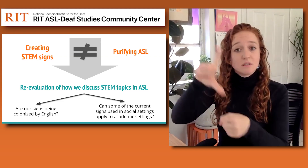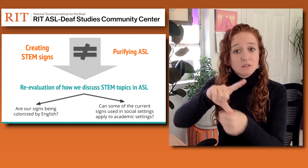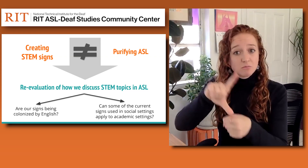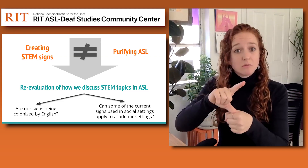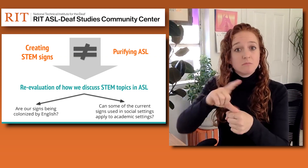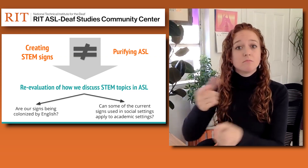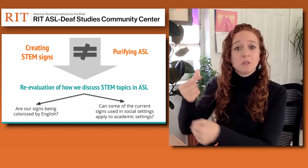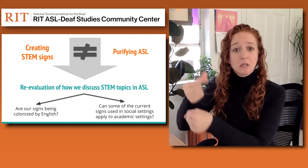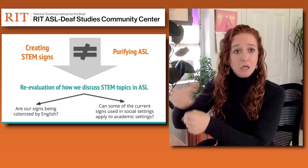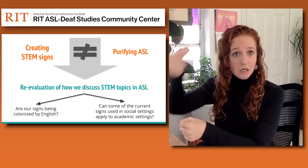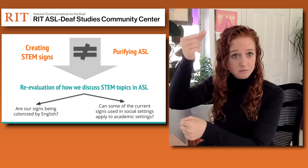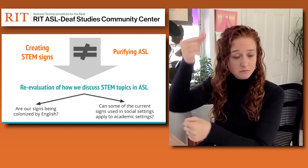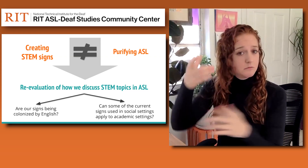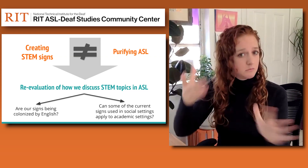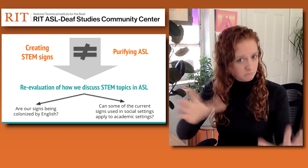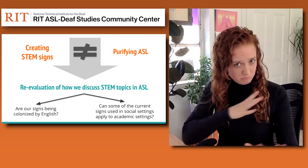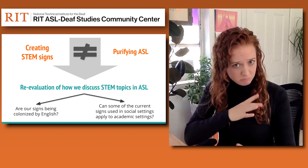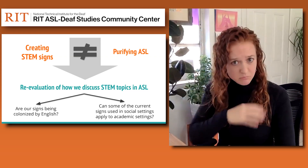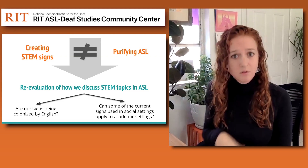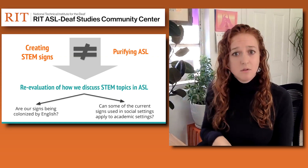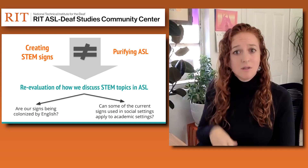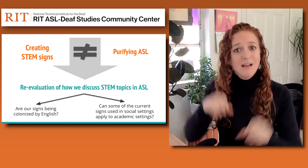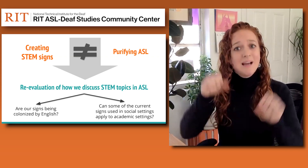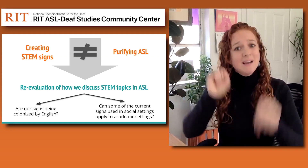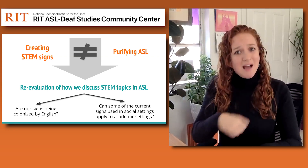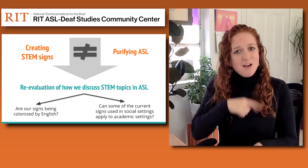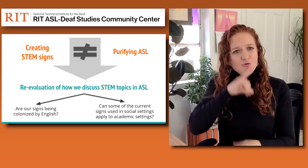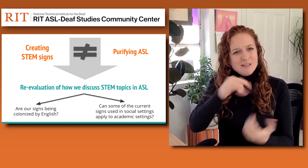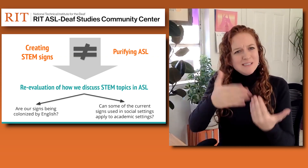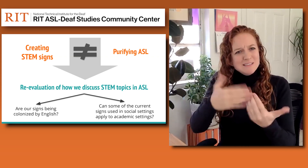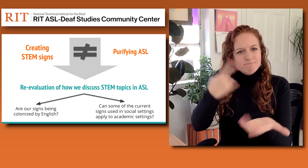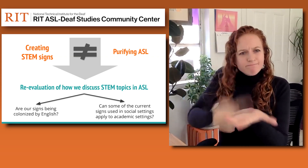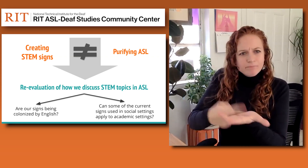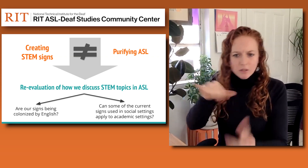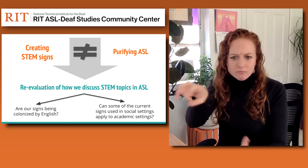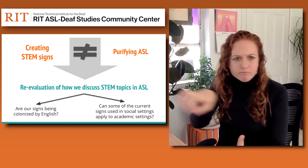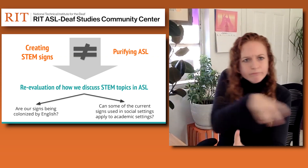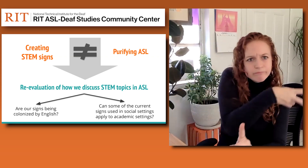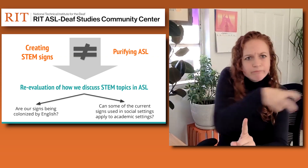Do we sign solid, liquid, gas? Ok, that could be ok. But we've had a discussion